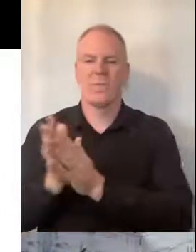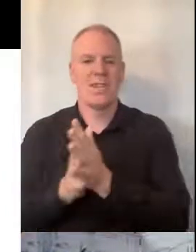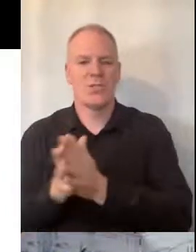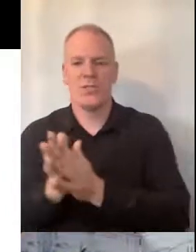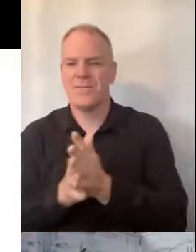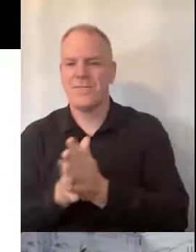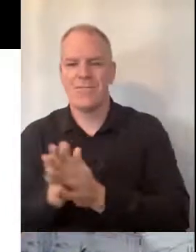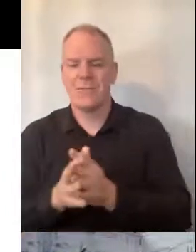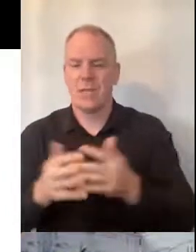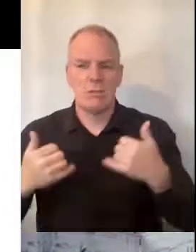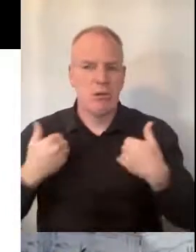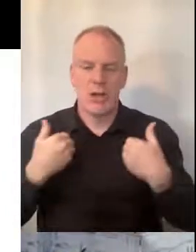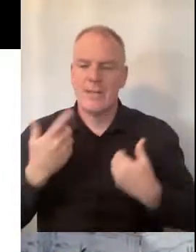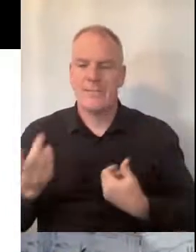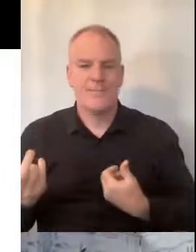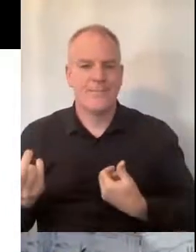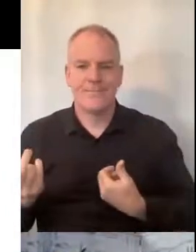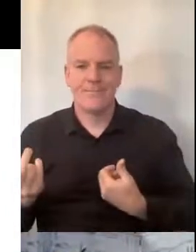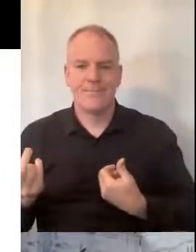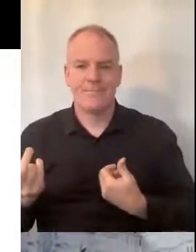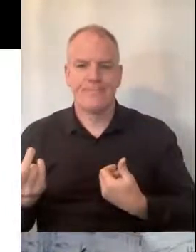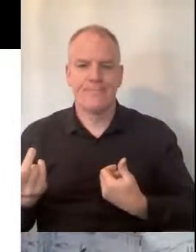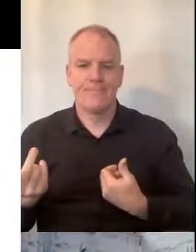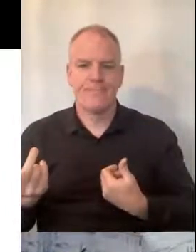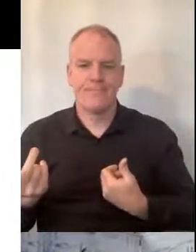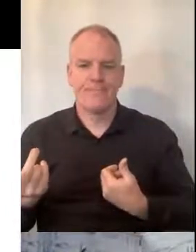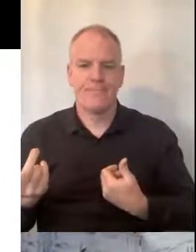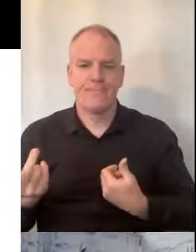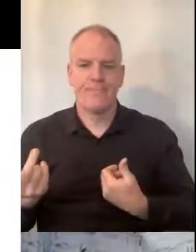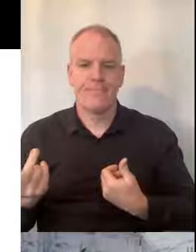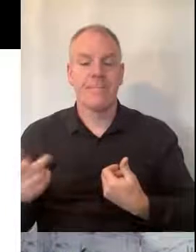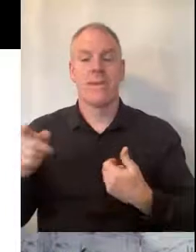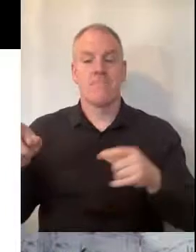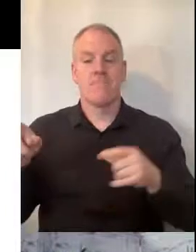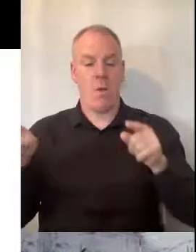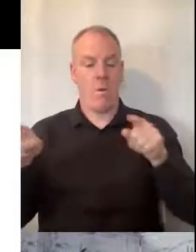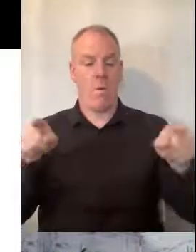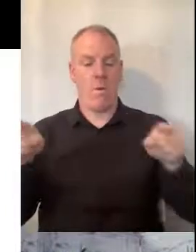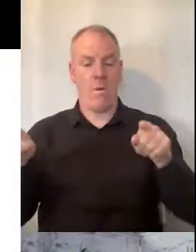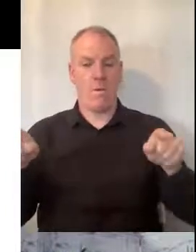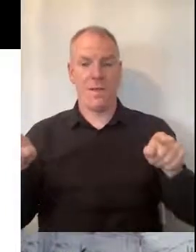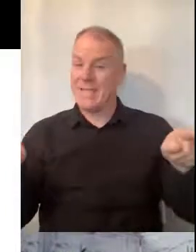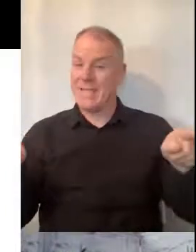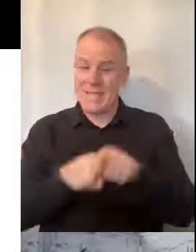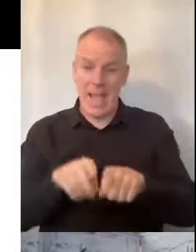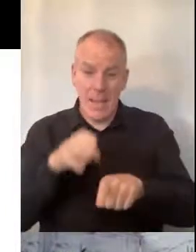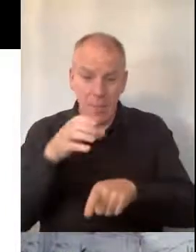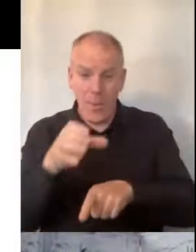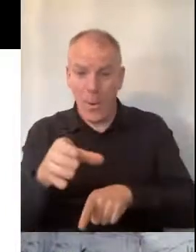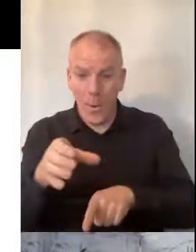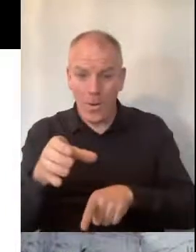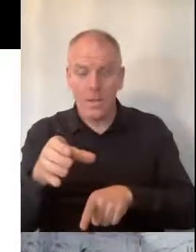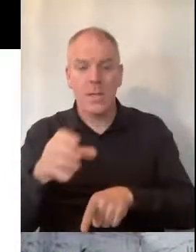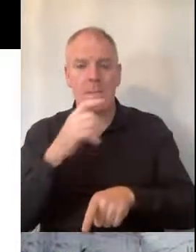You're not enjoying that module at all. So. Those two modules, even though it's on the same course, the learner will basically approach